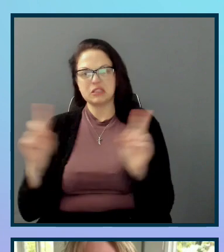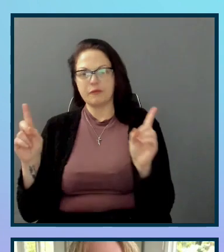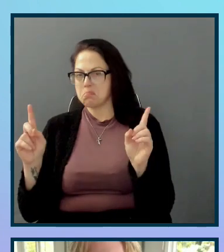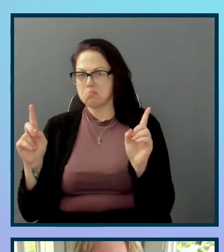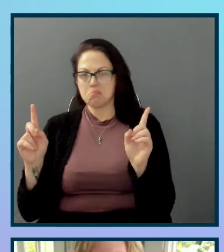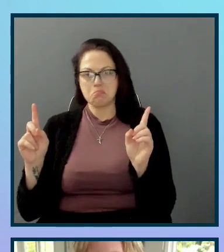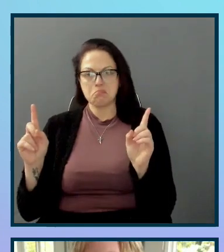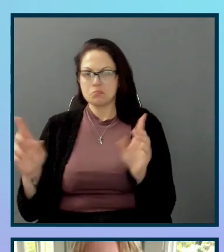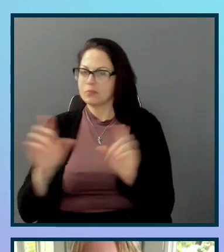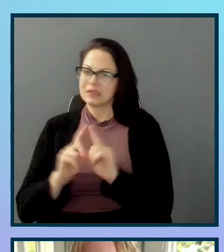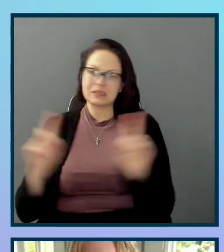completely different composite.